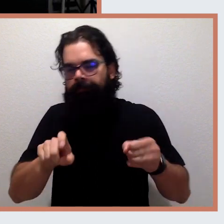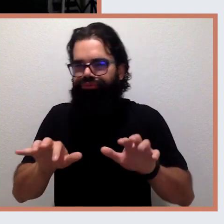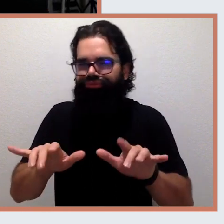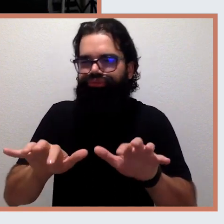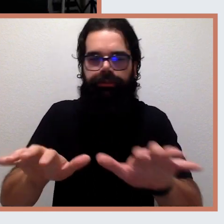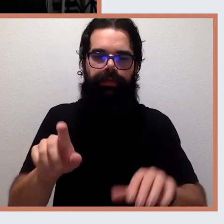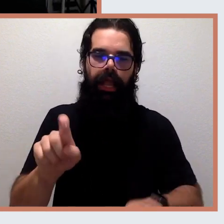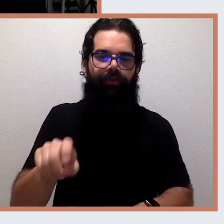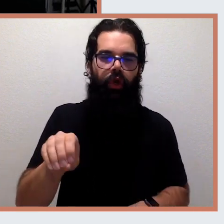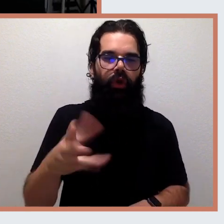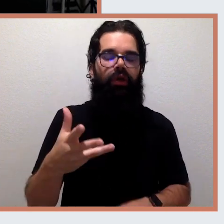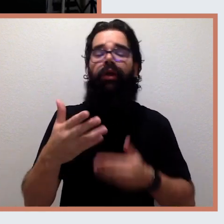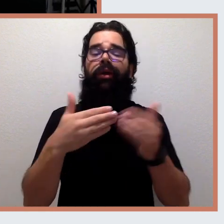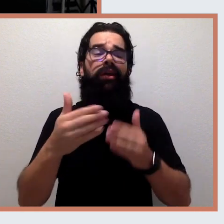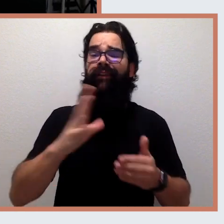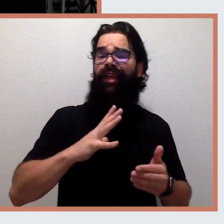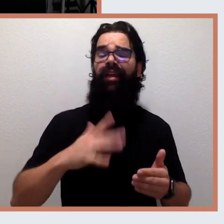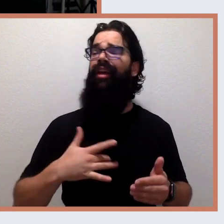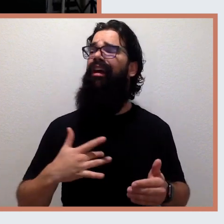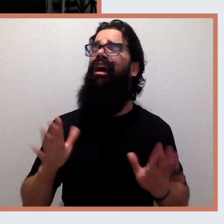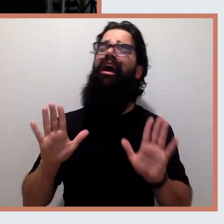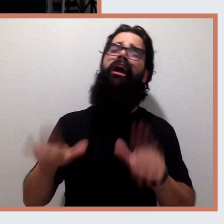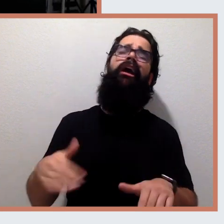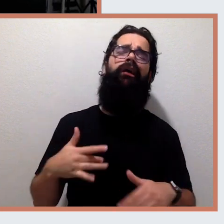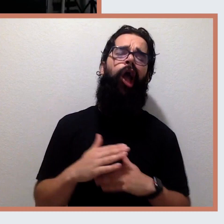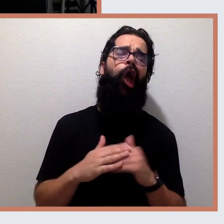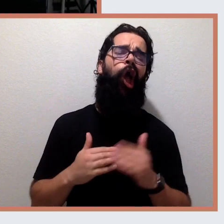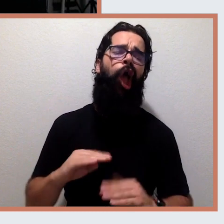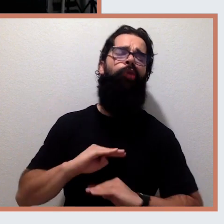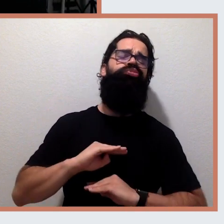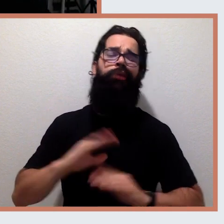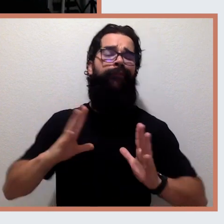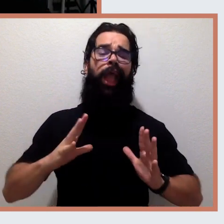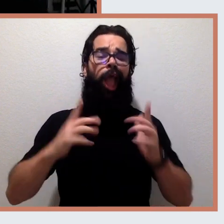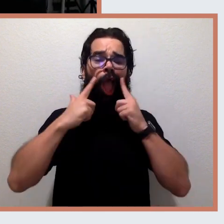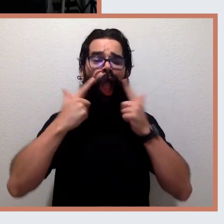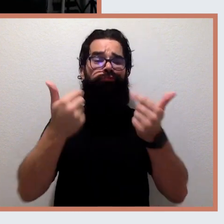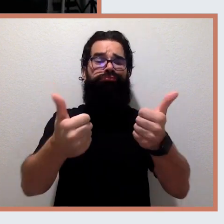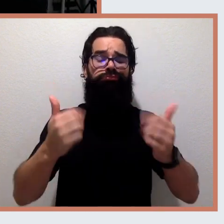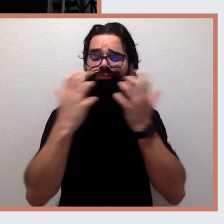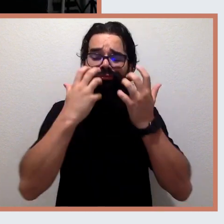you have to be uncomfortable. If you're comfortable, you're not doing anything to stretch. By the way, it's fine if you're totally living